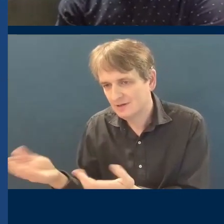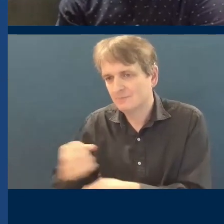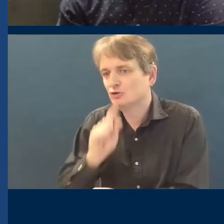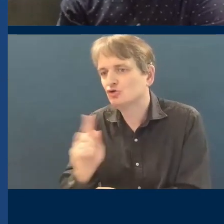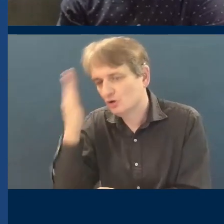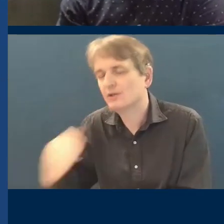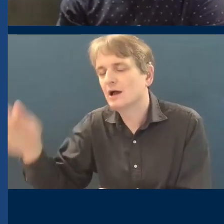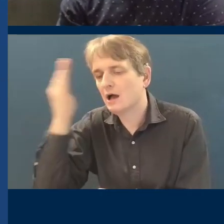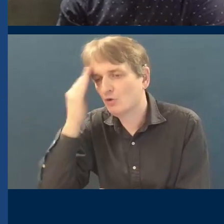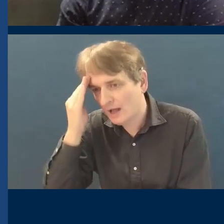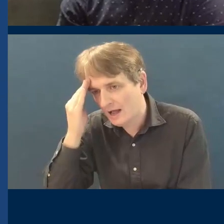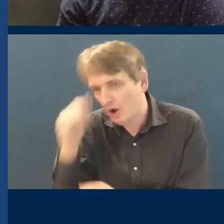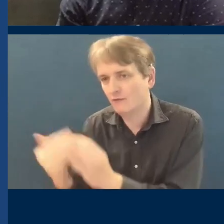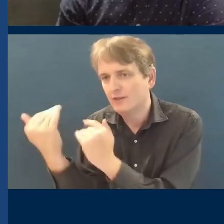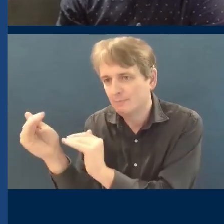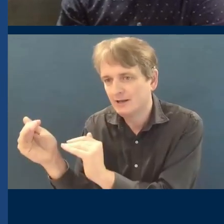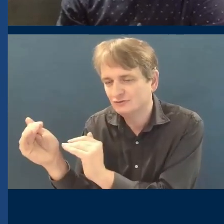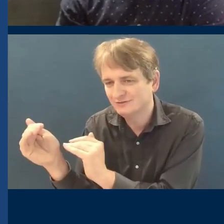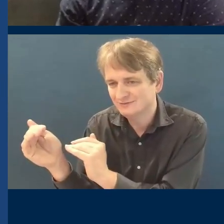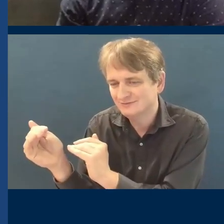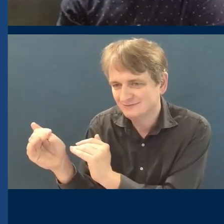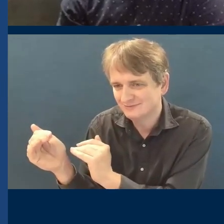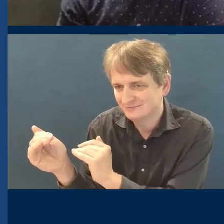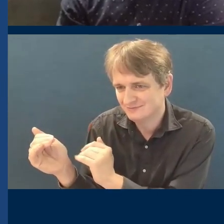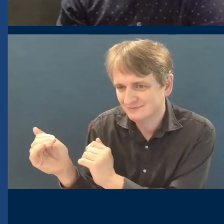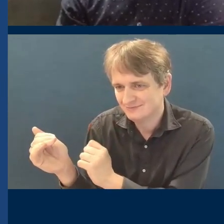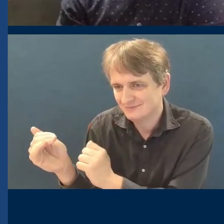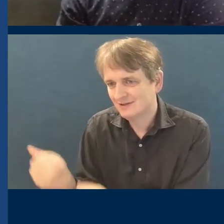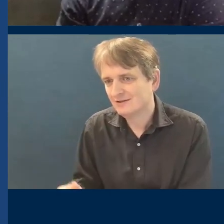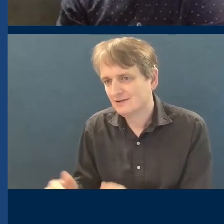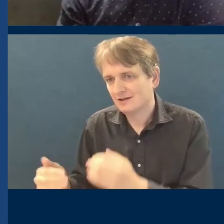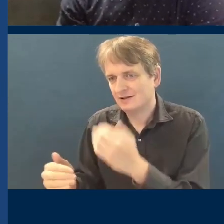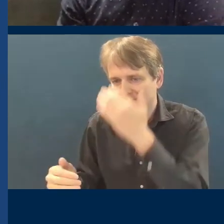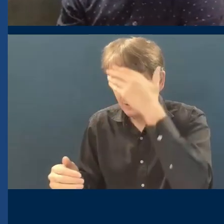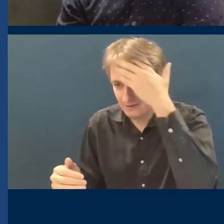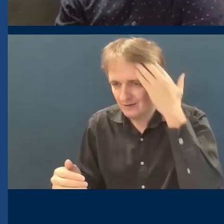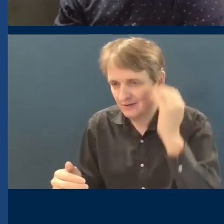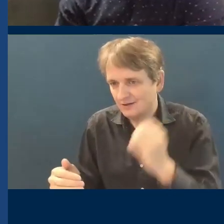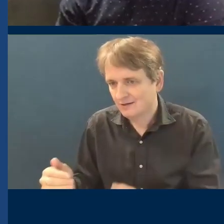who brings their own device. make sure to have a conversation so that they're aware of the limitations.